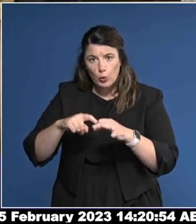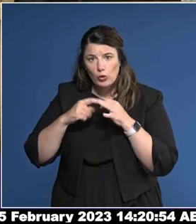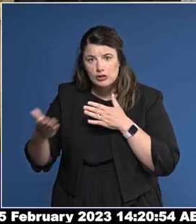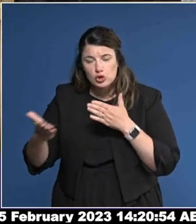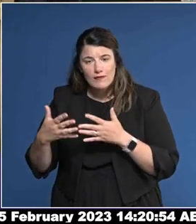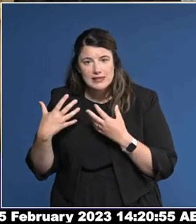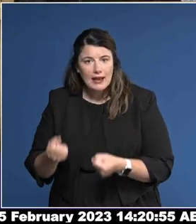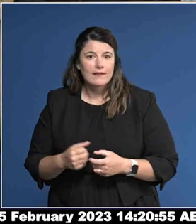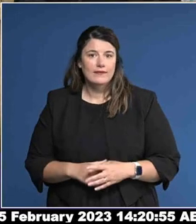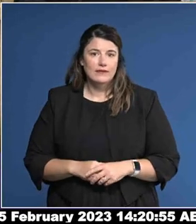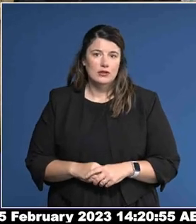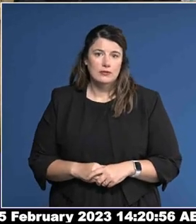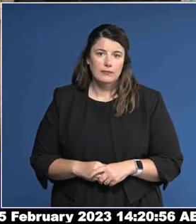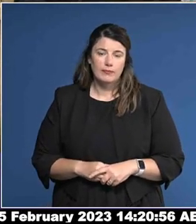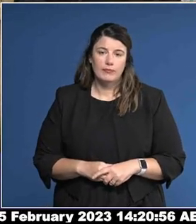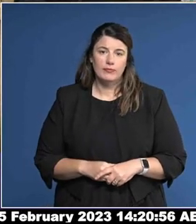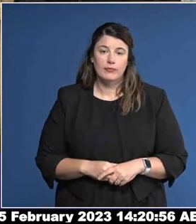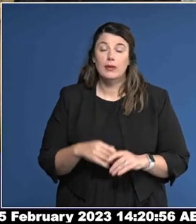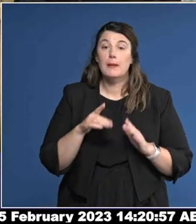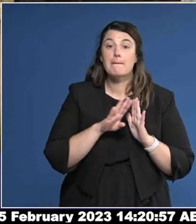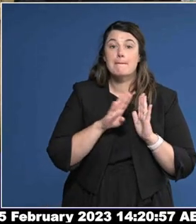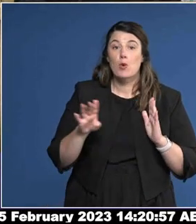The board also gets a suite of reporting as well.